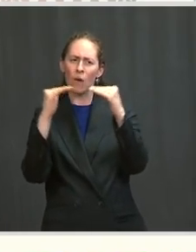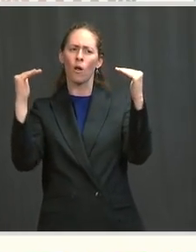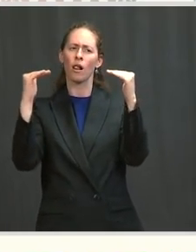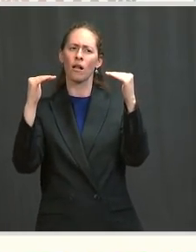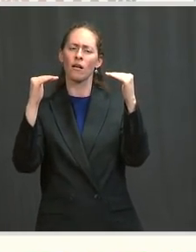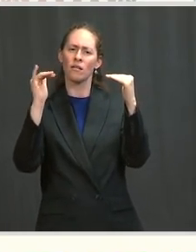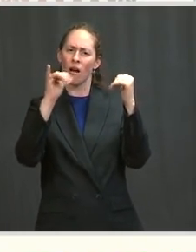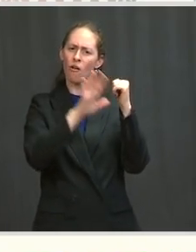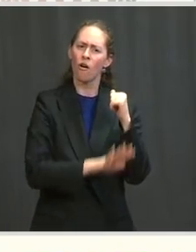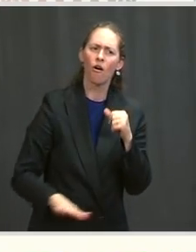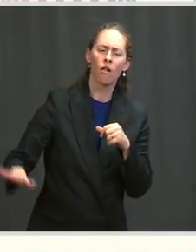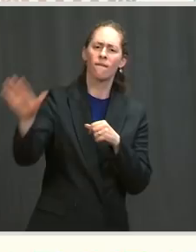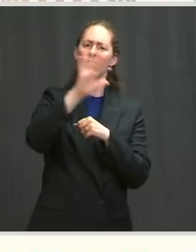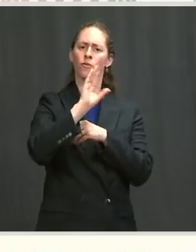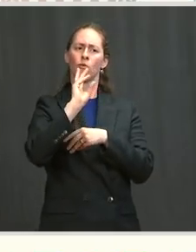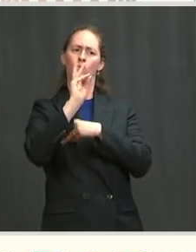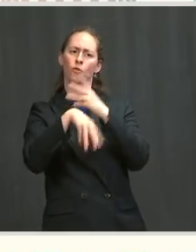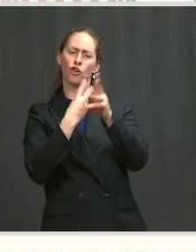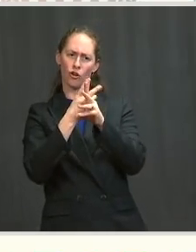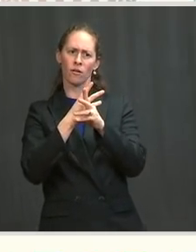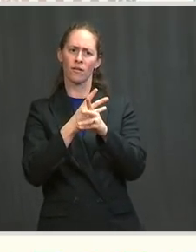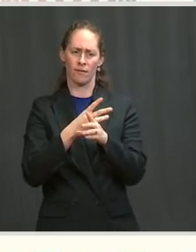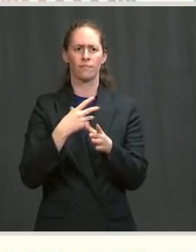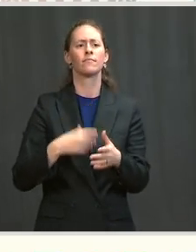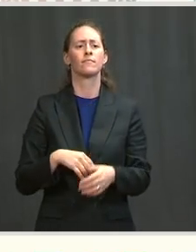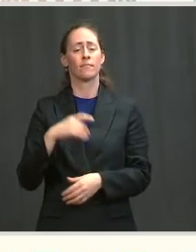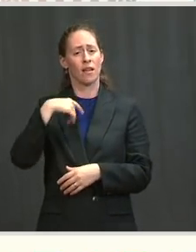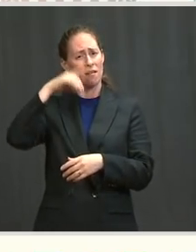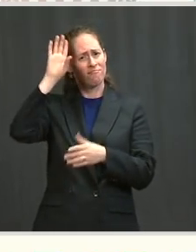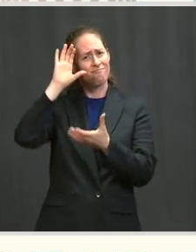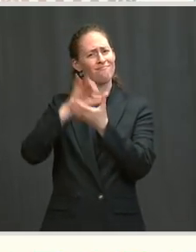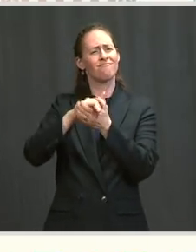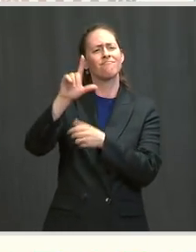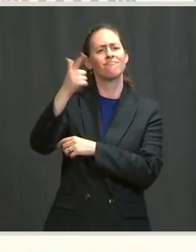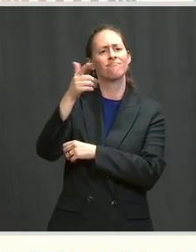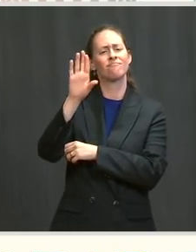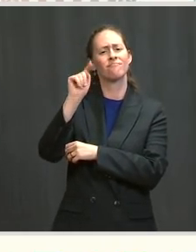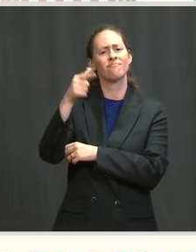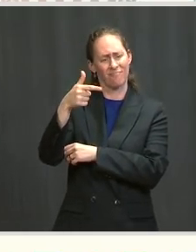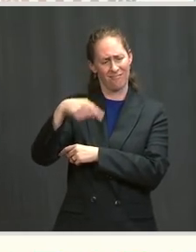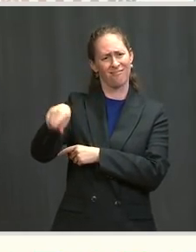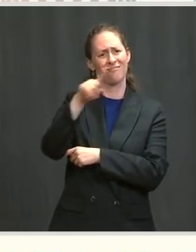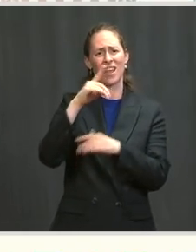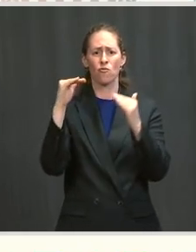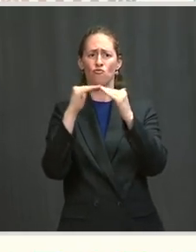We believe LGBTQ+ rights are human rights. In February, I signed a presidential memorandum